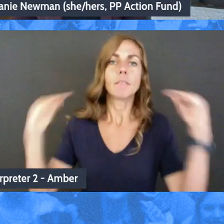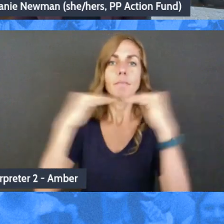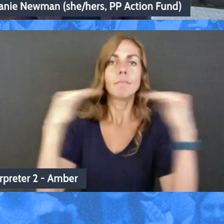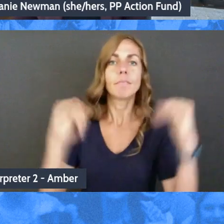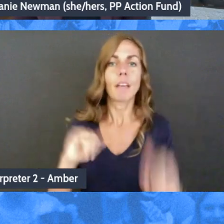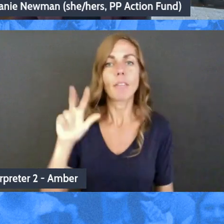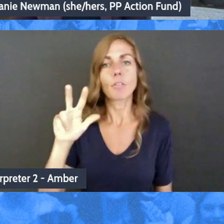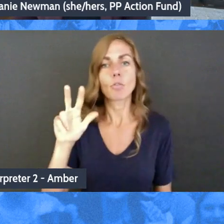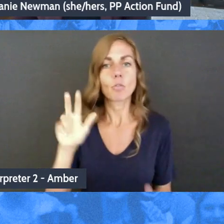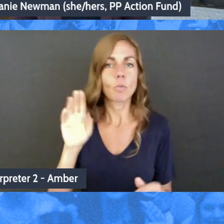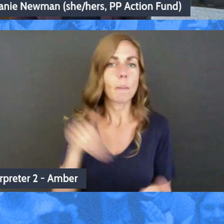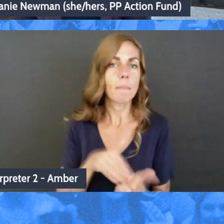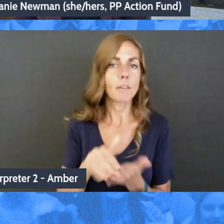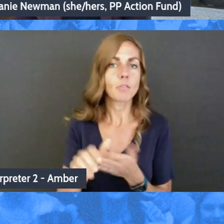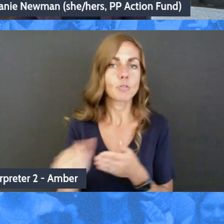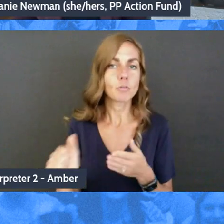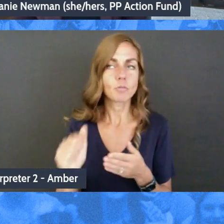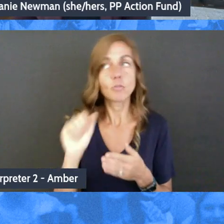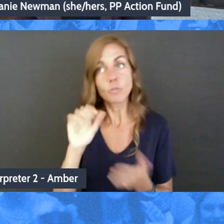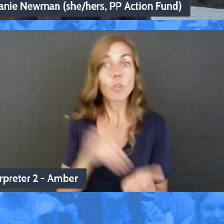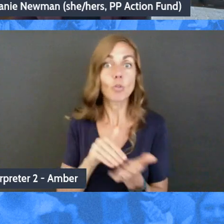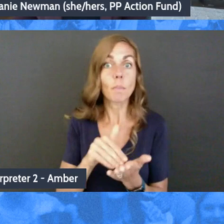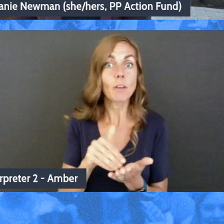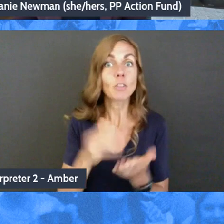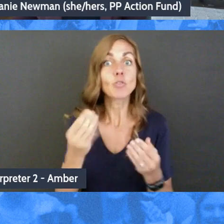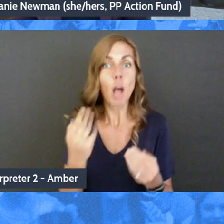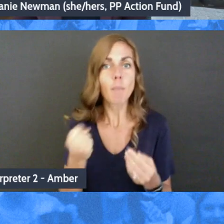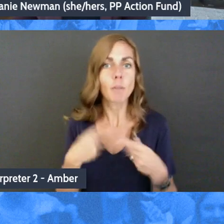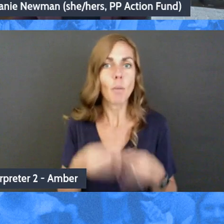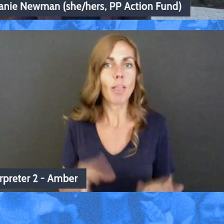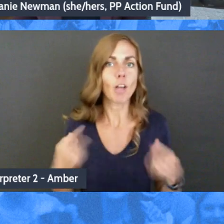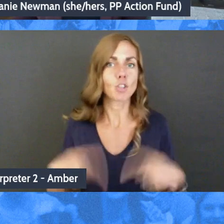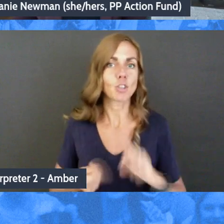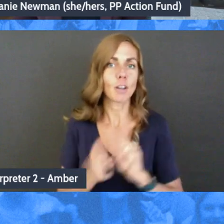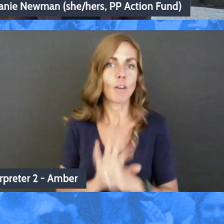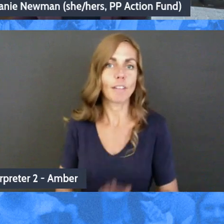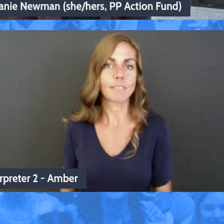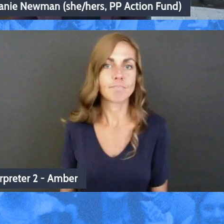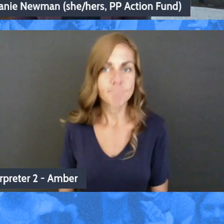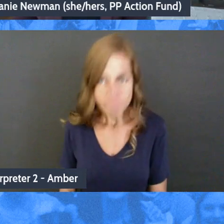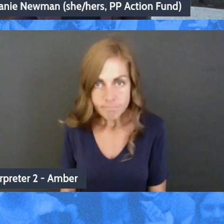that we've lost during the pandemic. That is untenable.